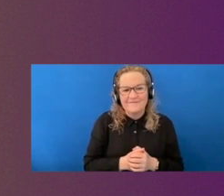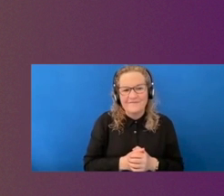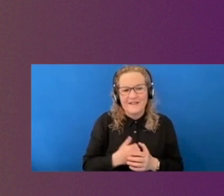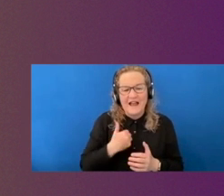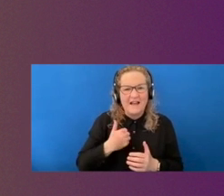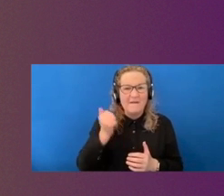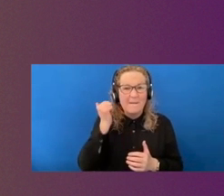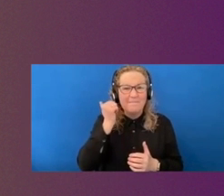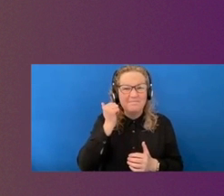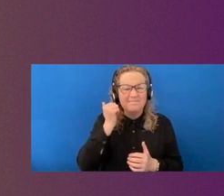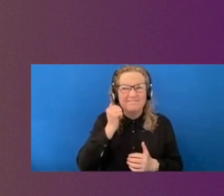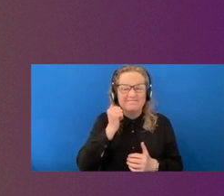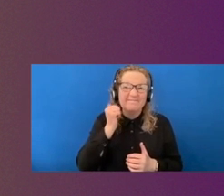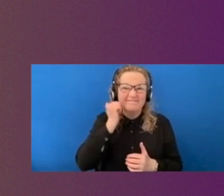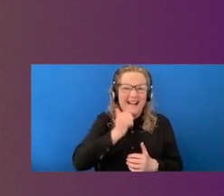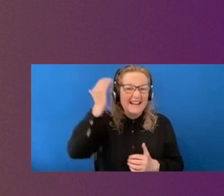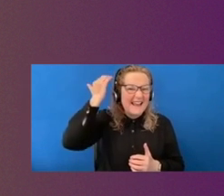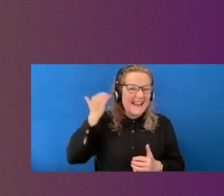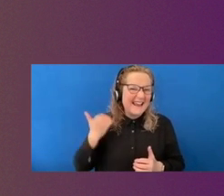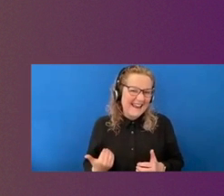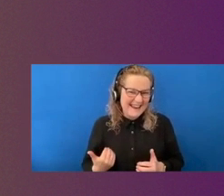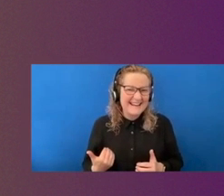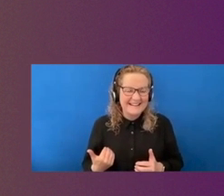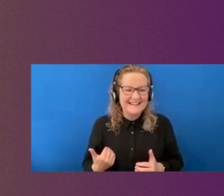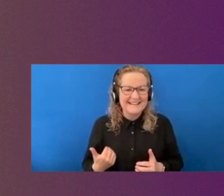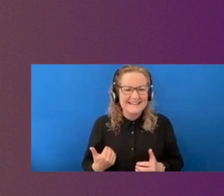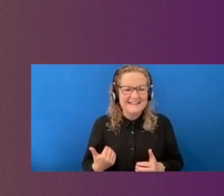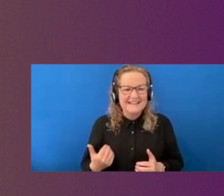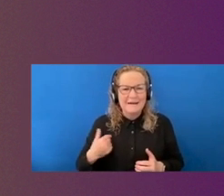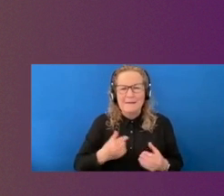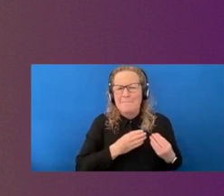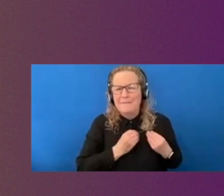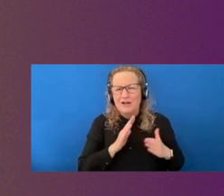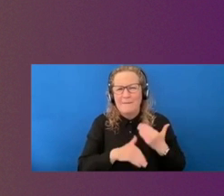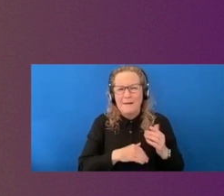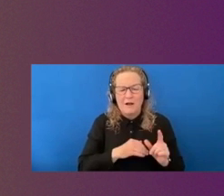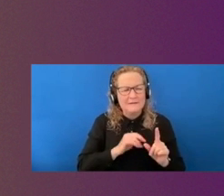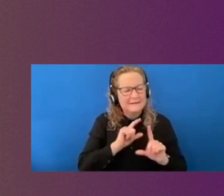black hair um and I am just passionate about disability inclusion and really for everyone